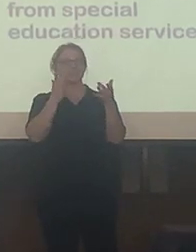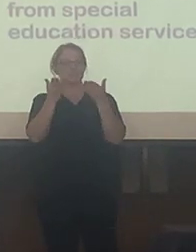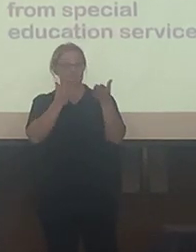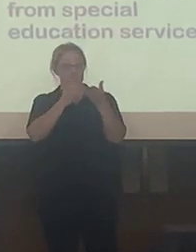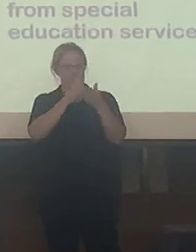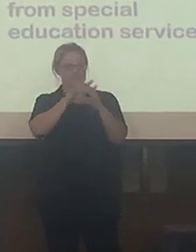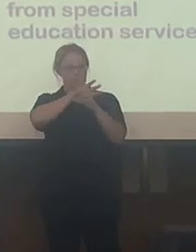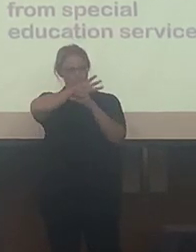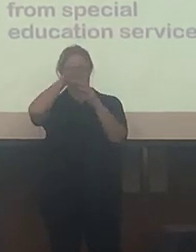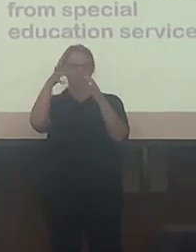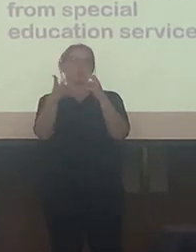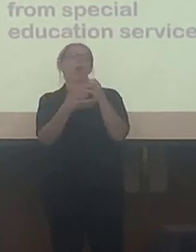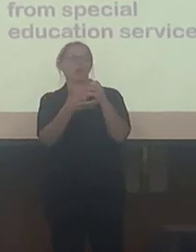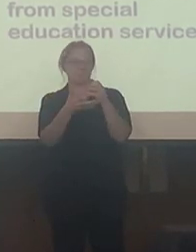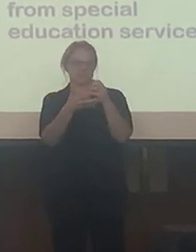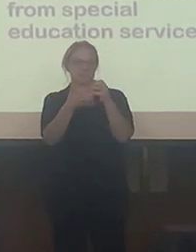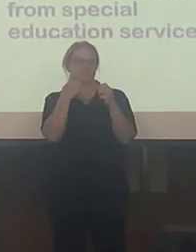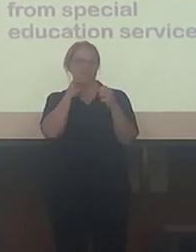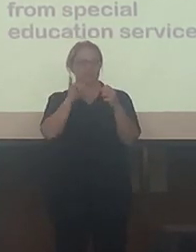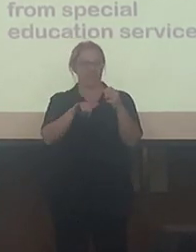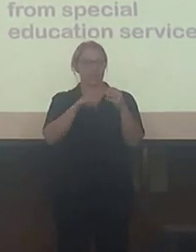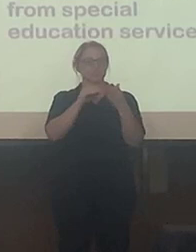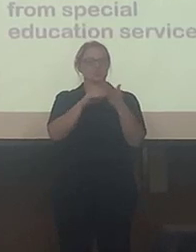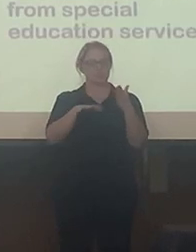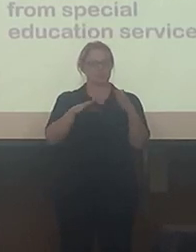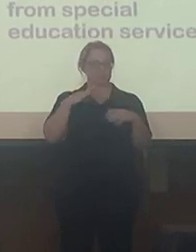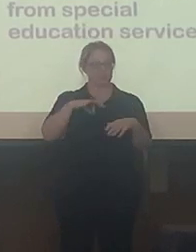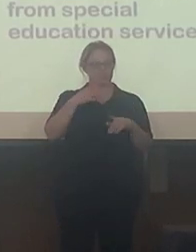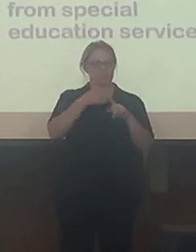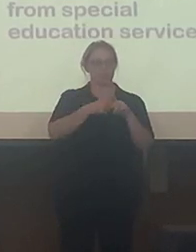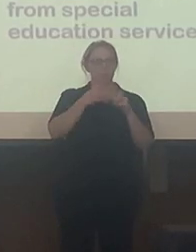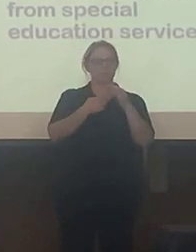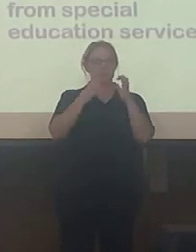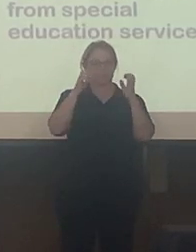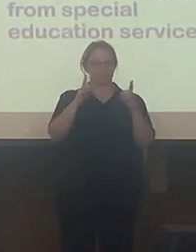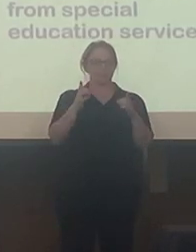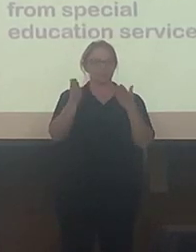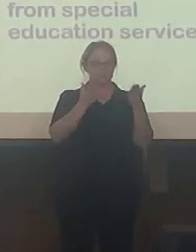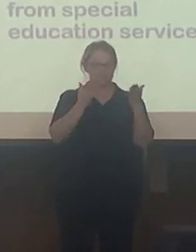the supports that are needed for that student to benefit from the special education services the